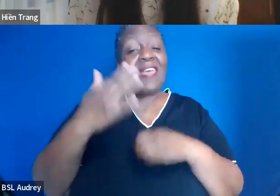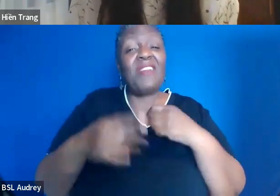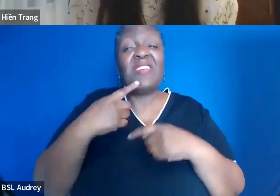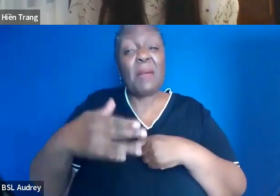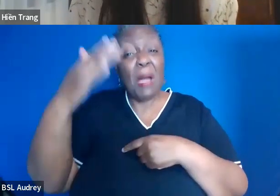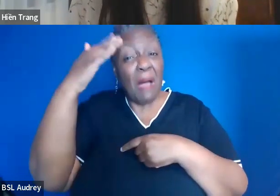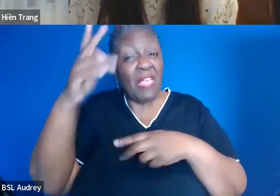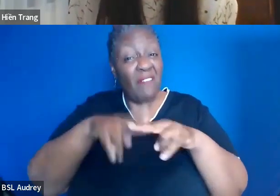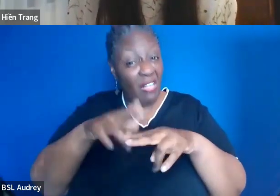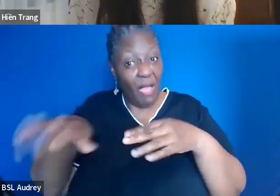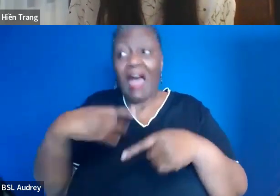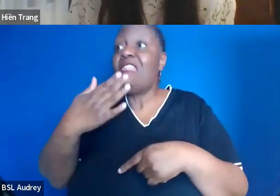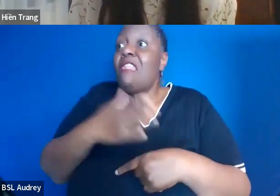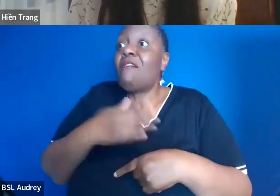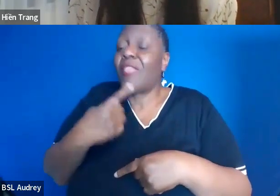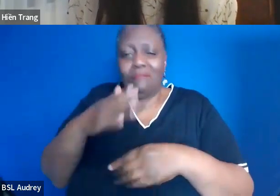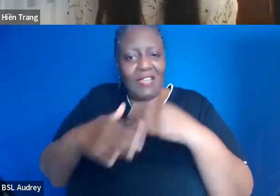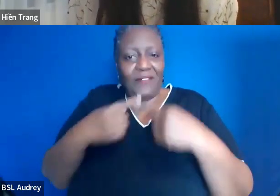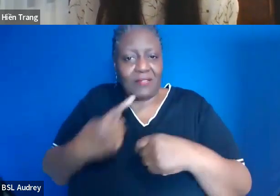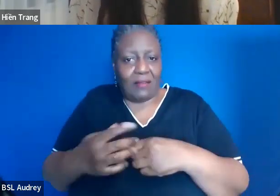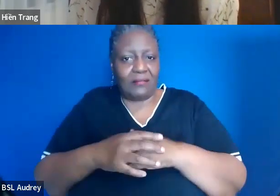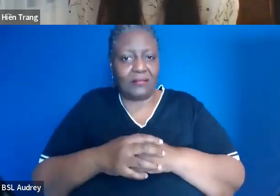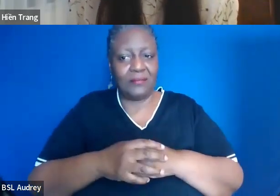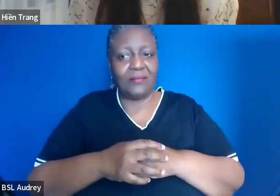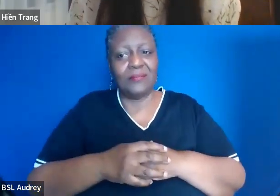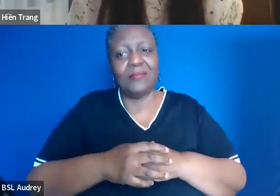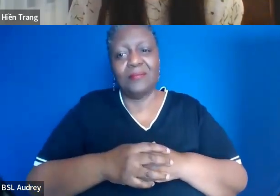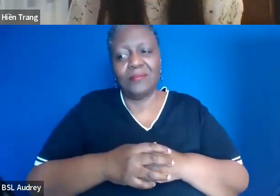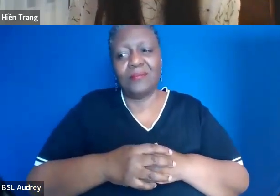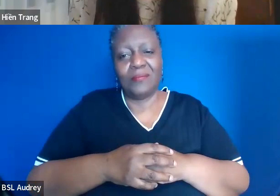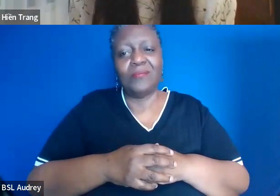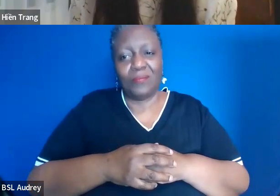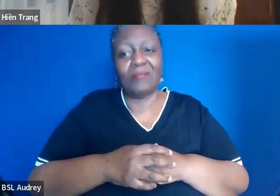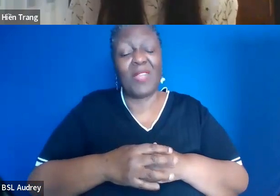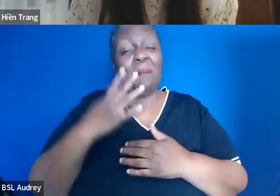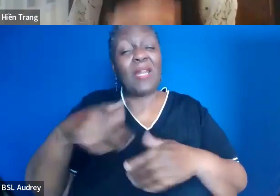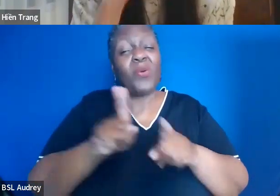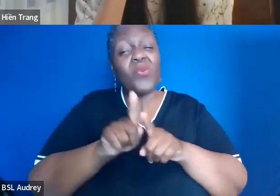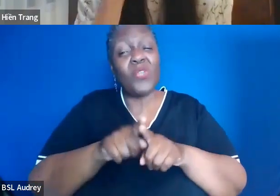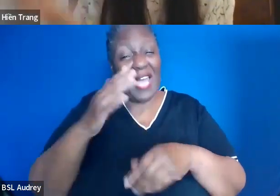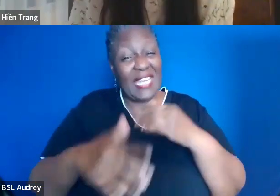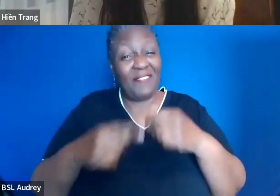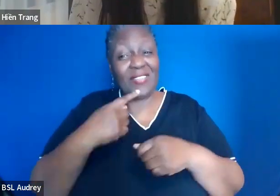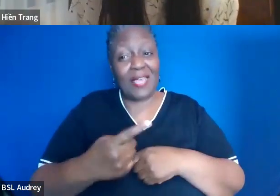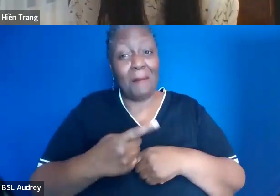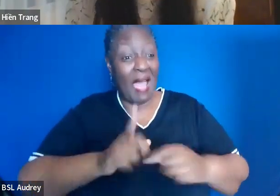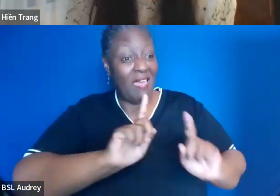mother or my father that I love them and at the same time I also never tell my lover that I love